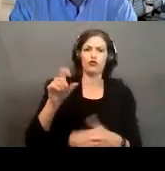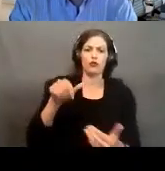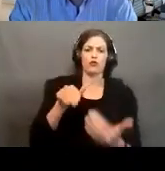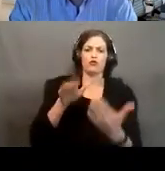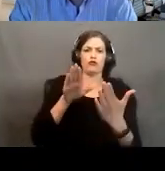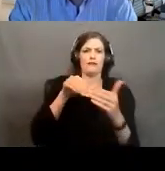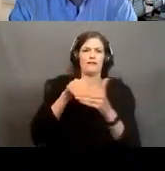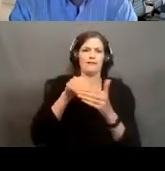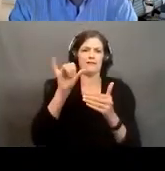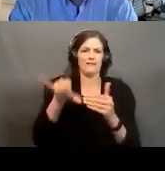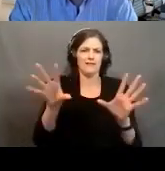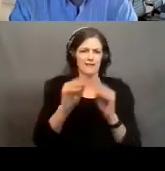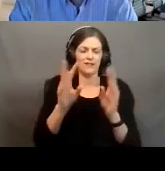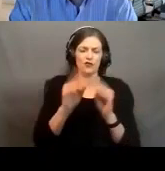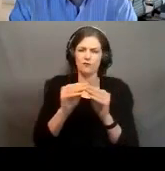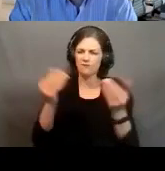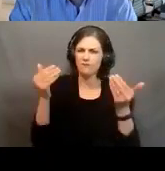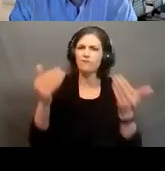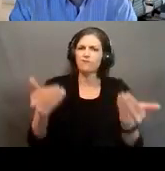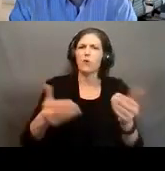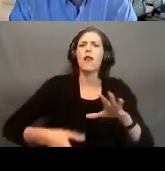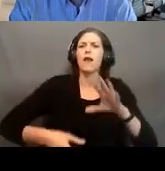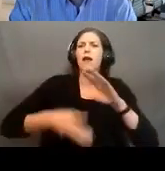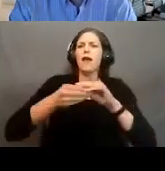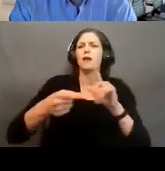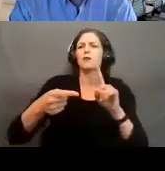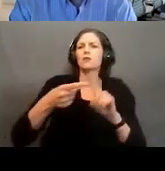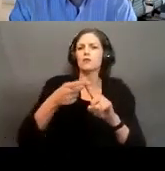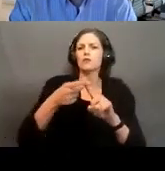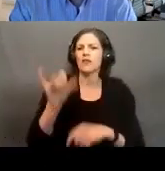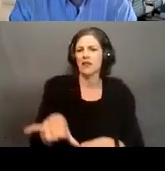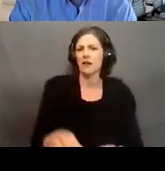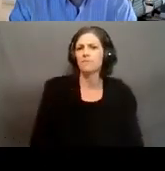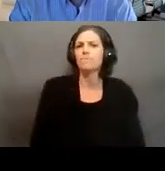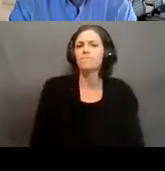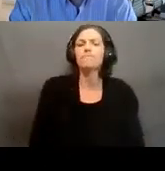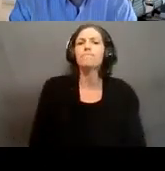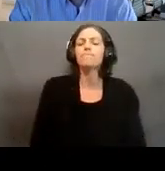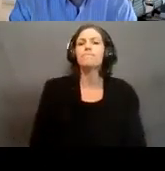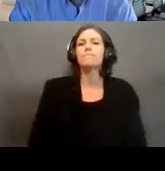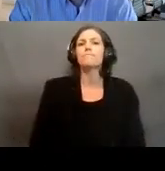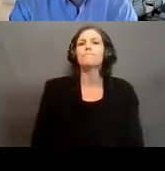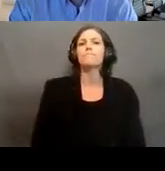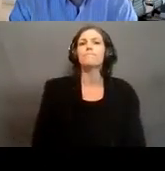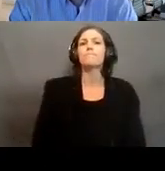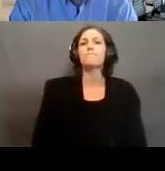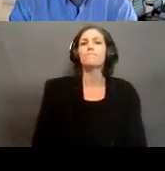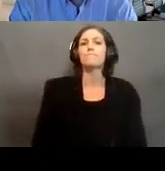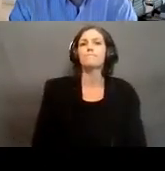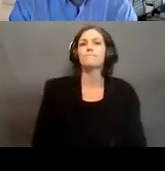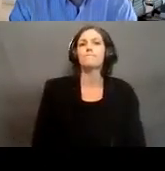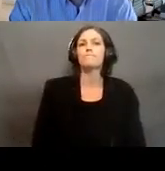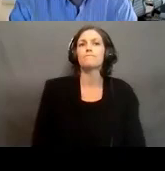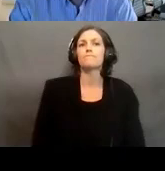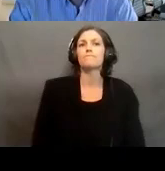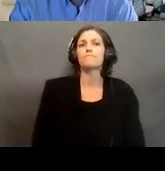by all means add that to that session 12:11:15 so that that issue can